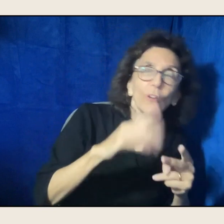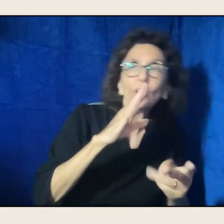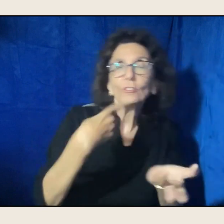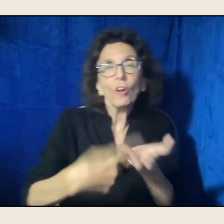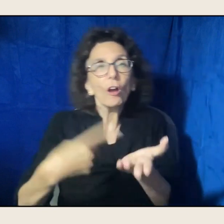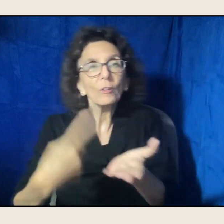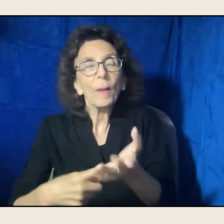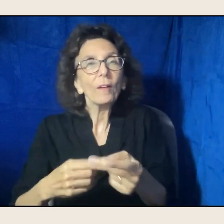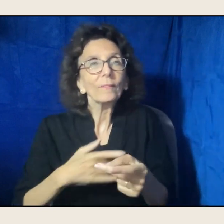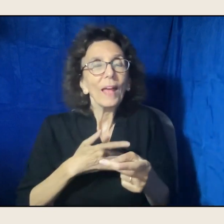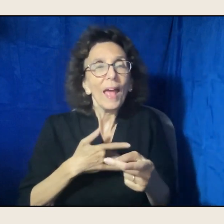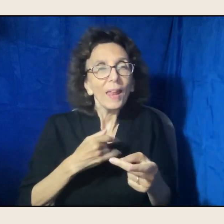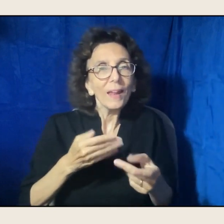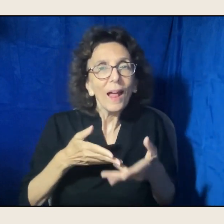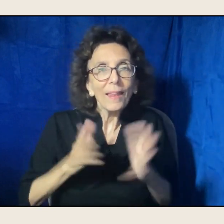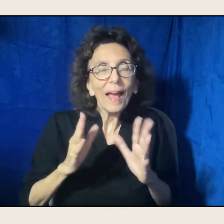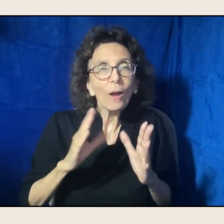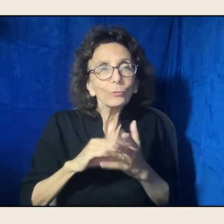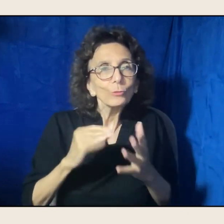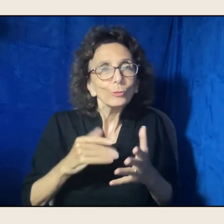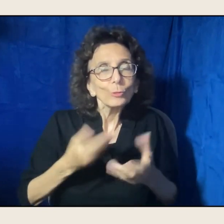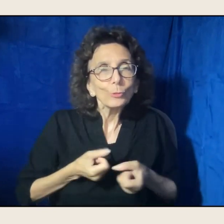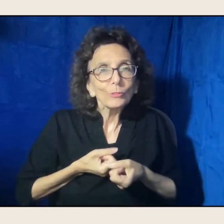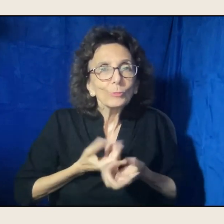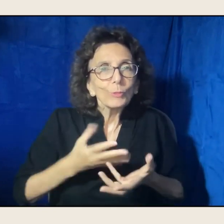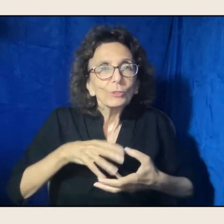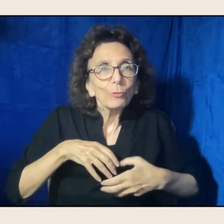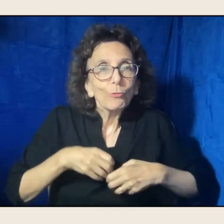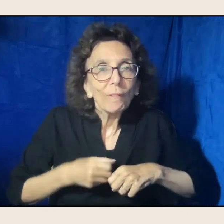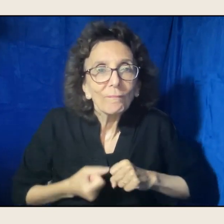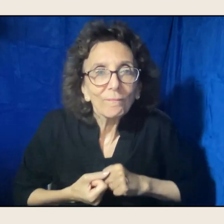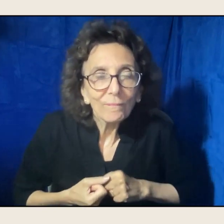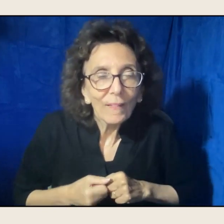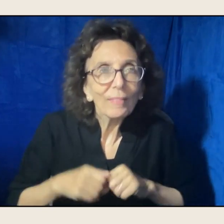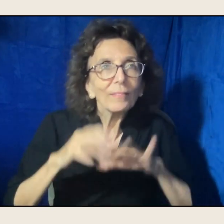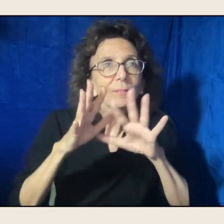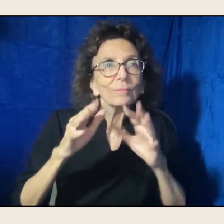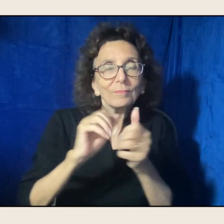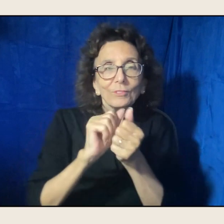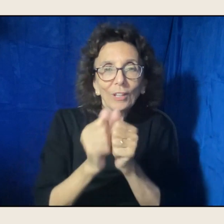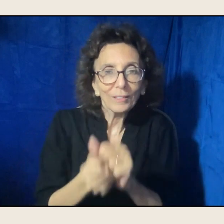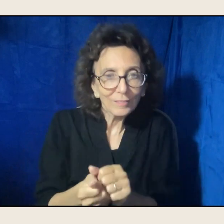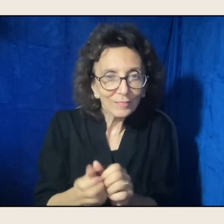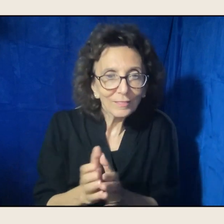of grief surrounding this crisis. So some of my students are Generation Z